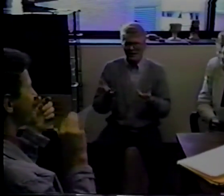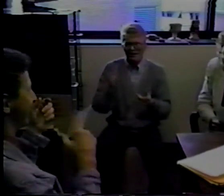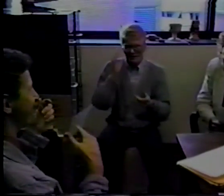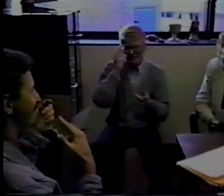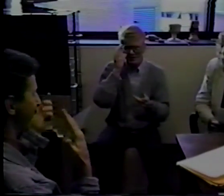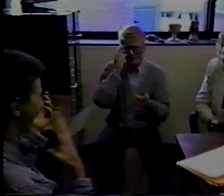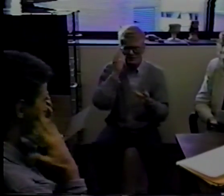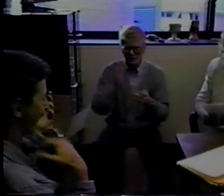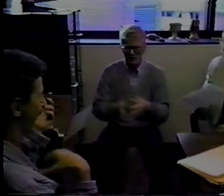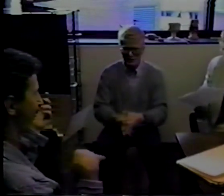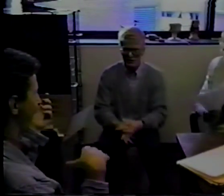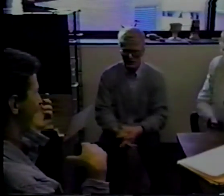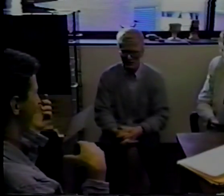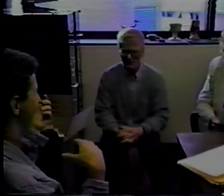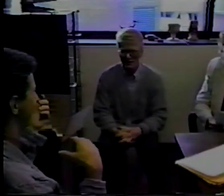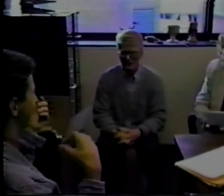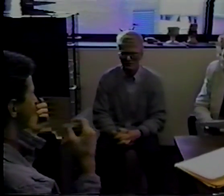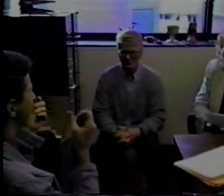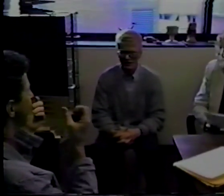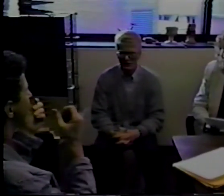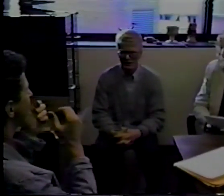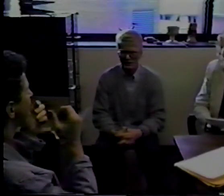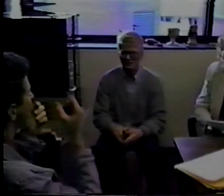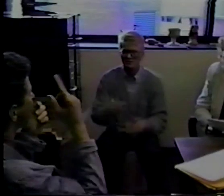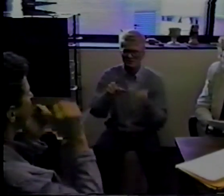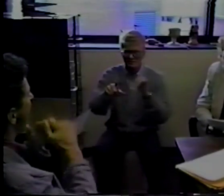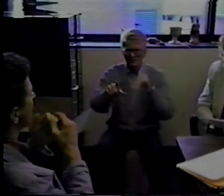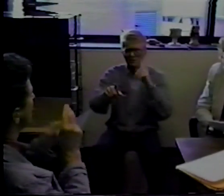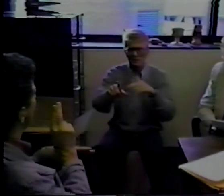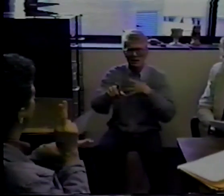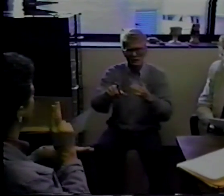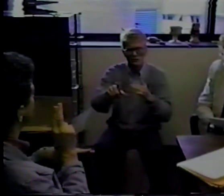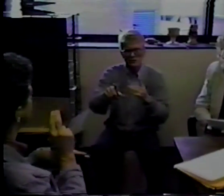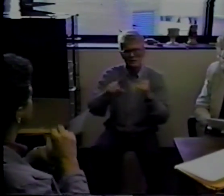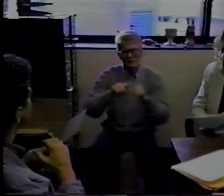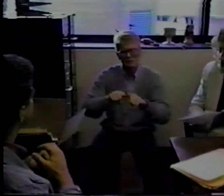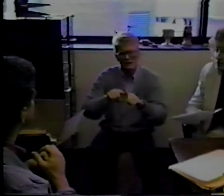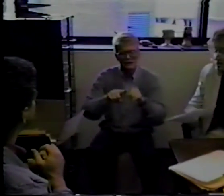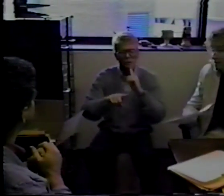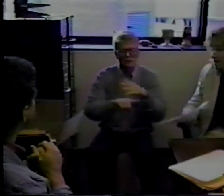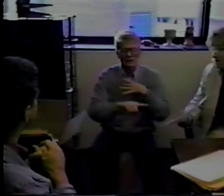yeah can be gonna variant that's going to be very interesting, a very interesting thing